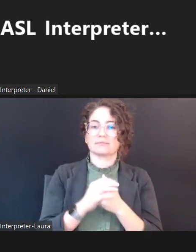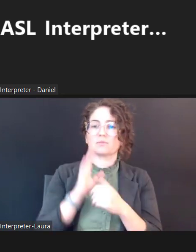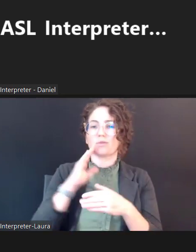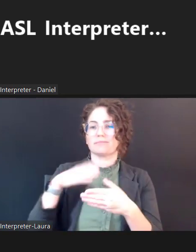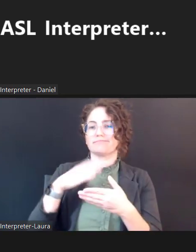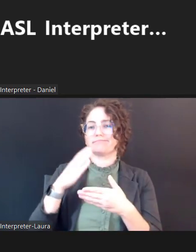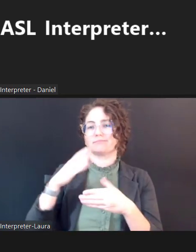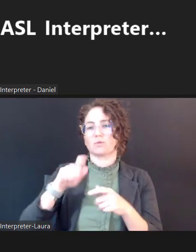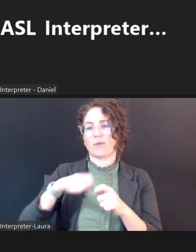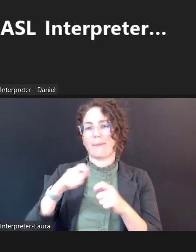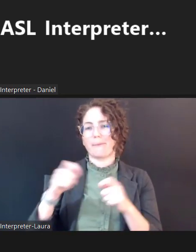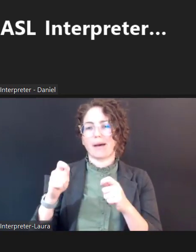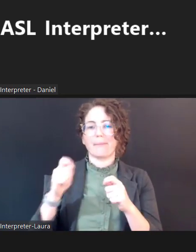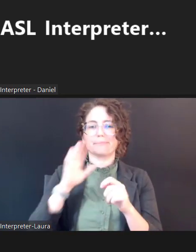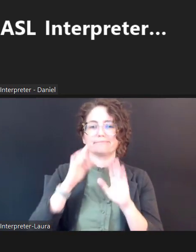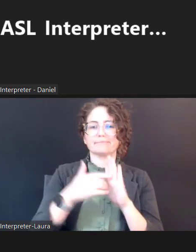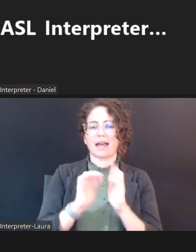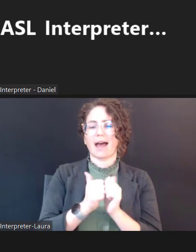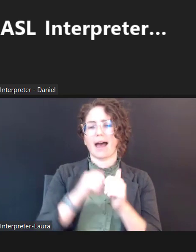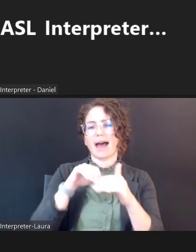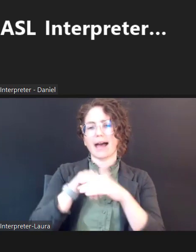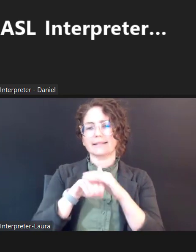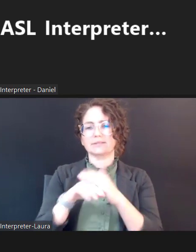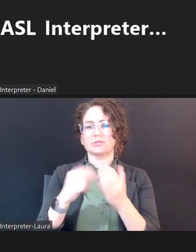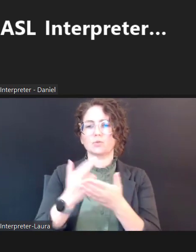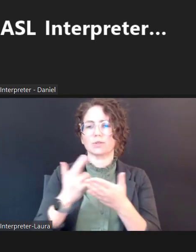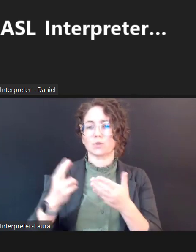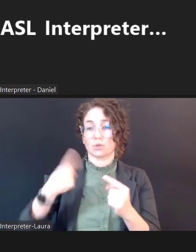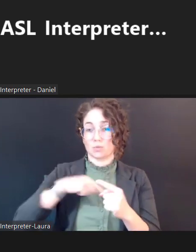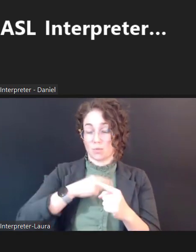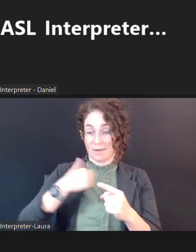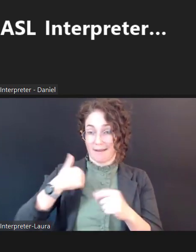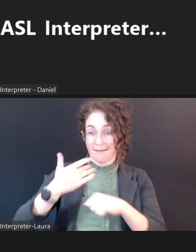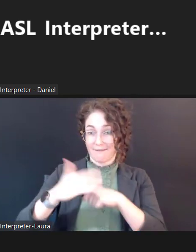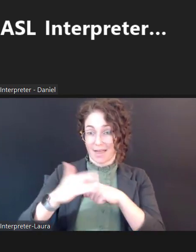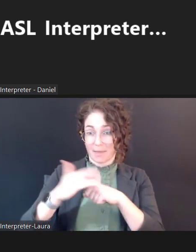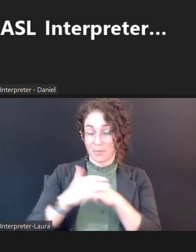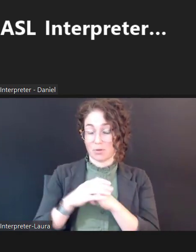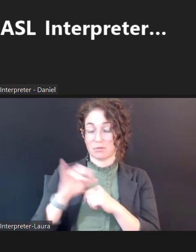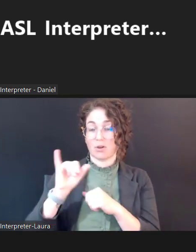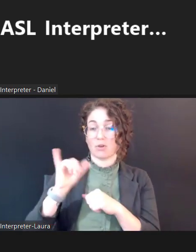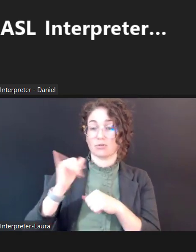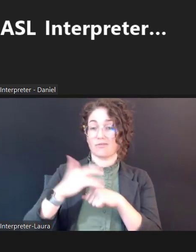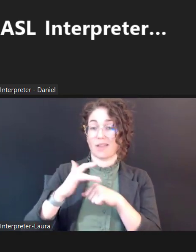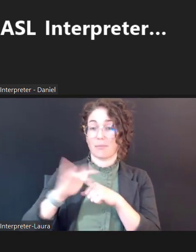have able and that are available elsewhere to support the process of